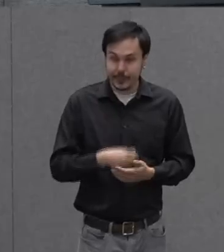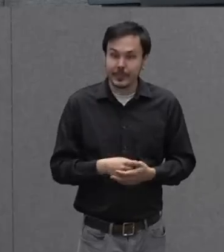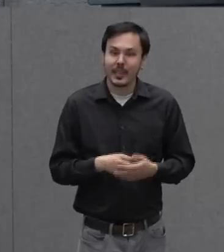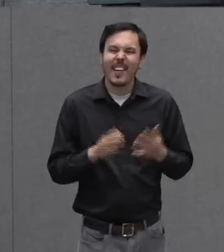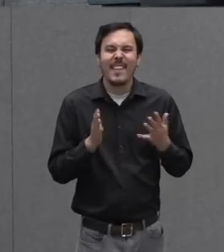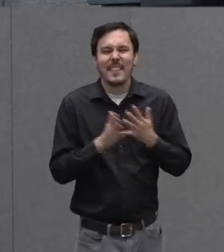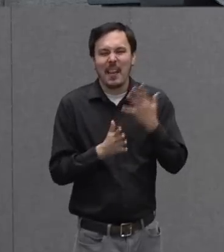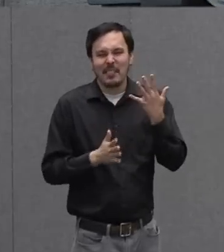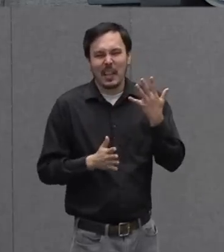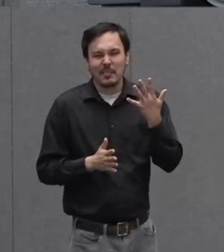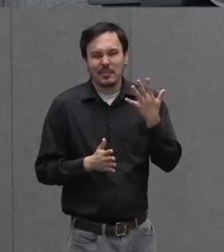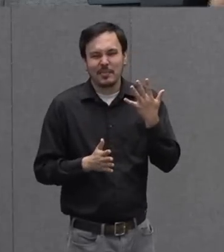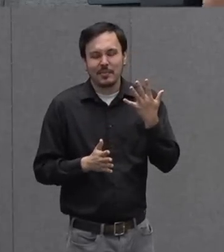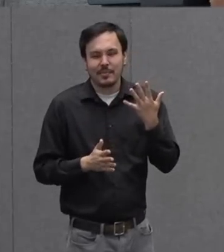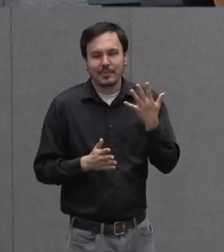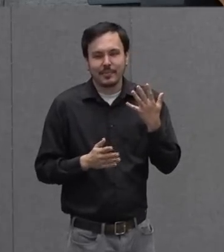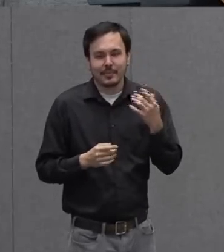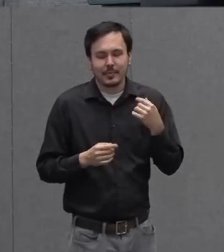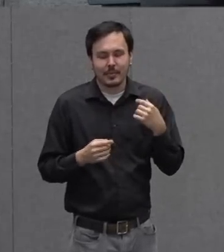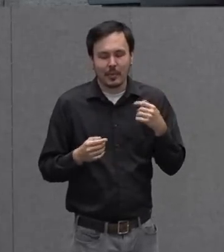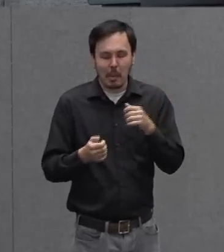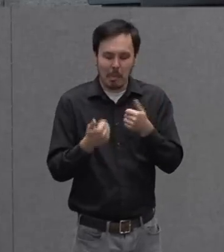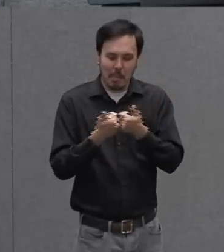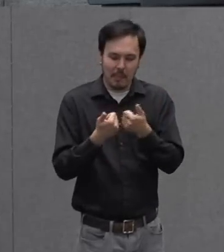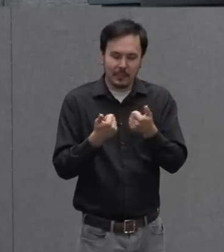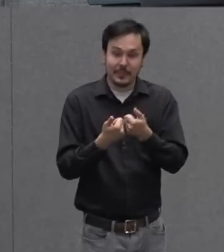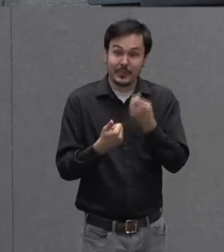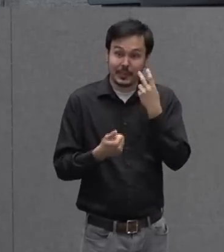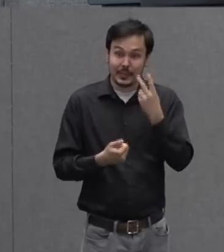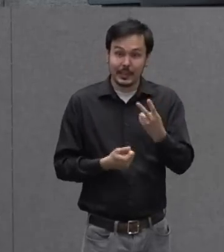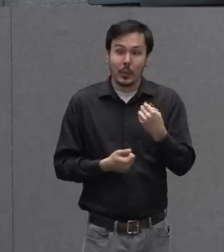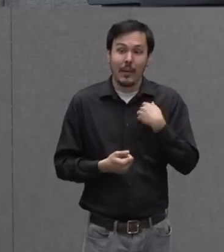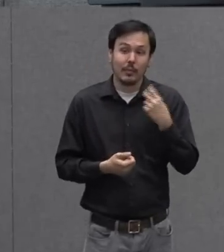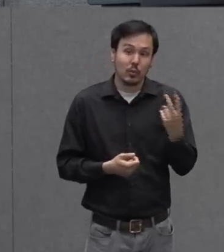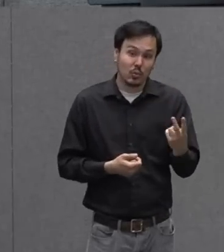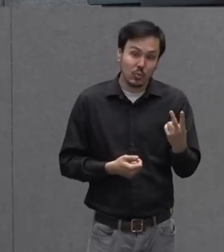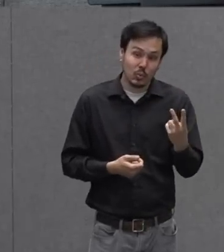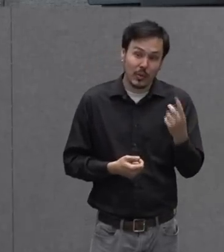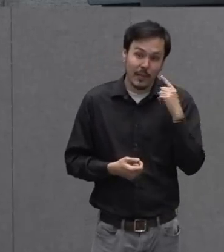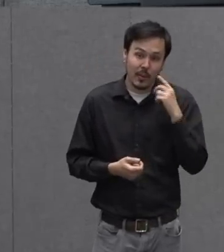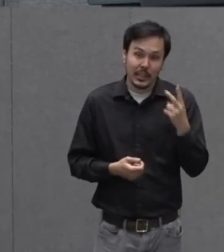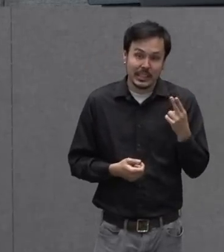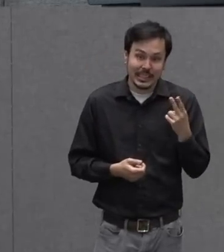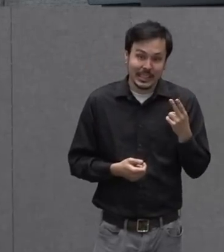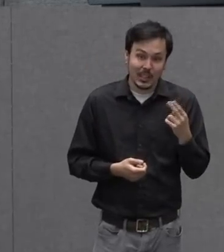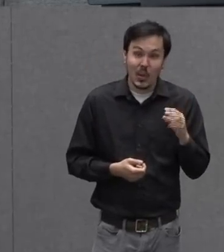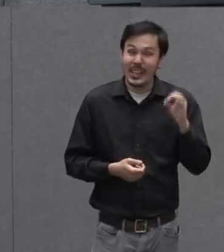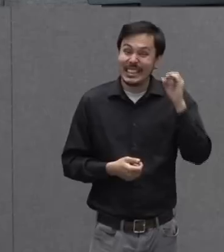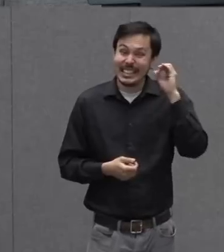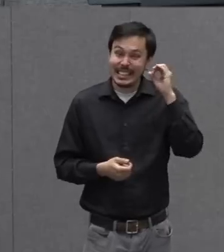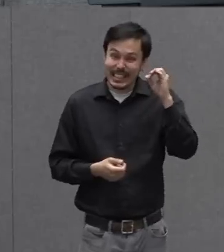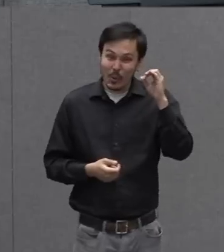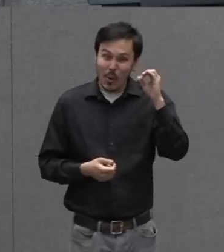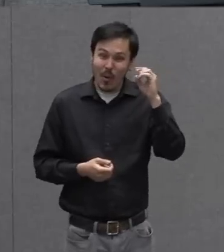We've played five times and you can see on our graph that we got two for scissors, zero for paper,